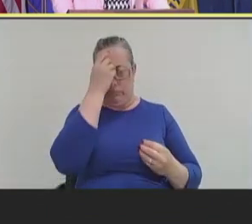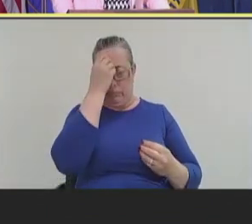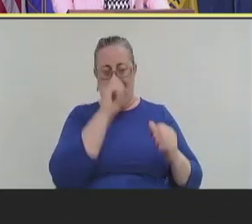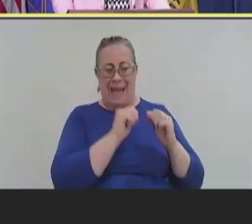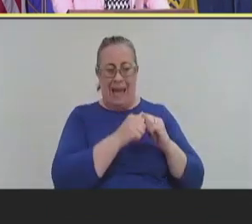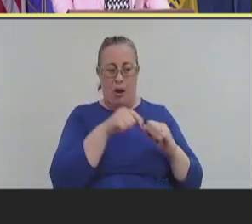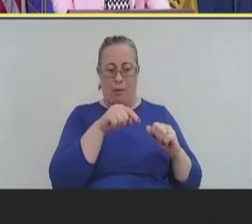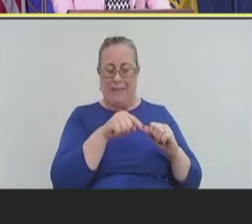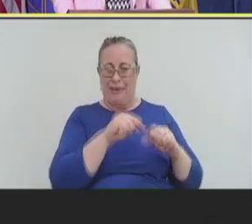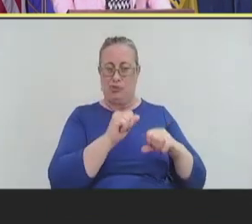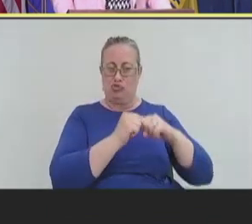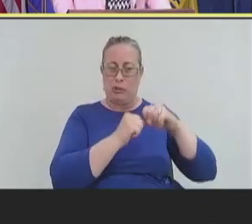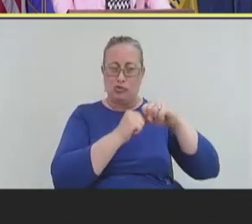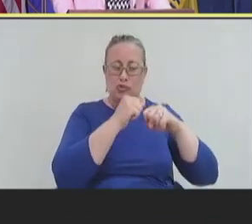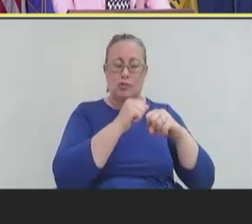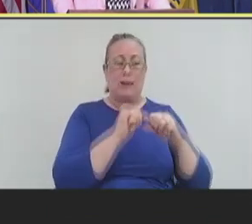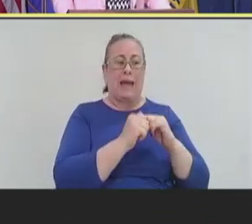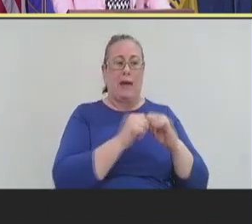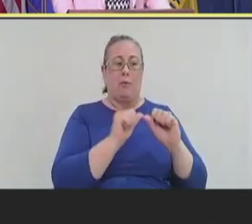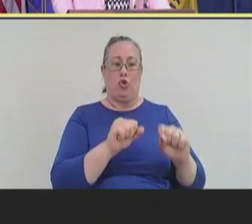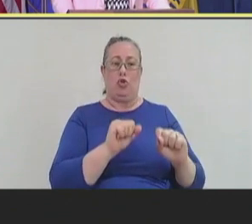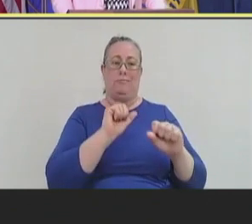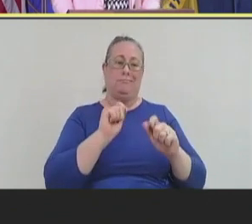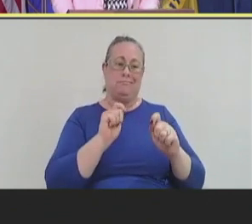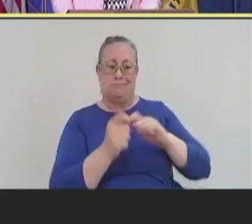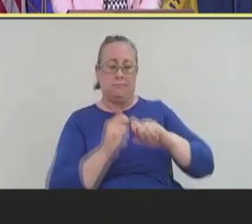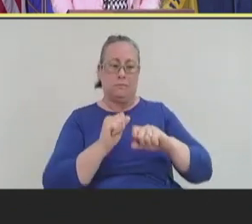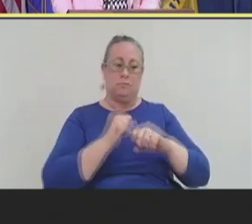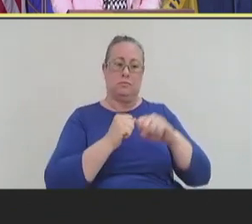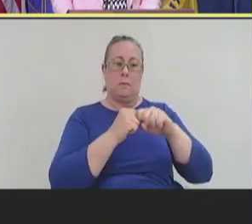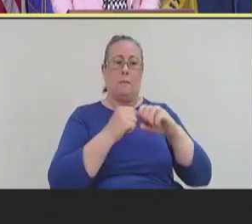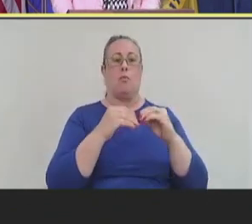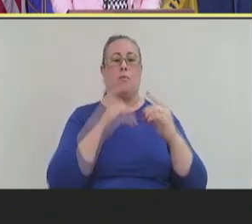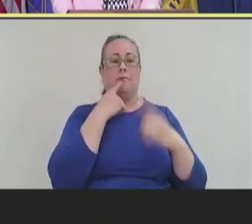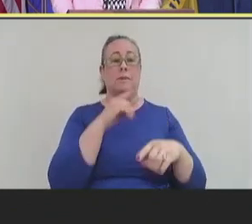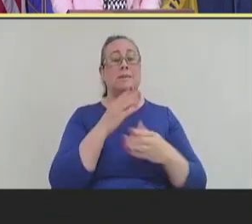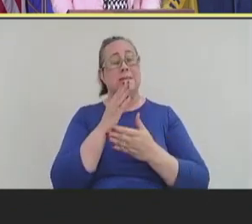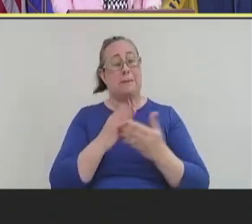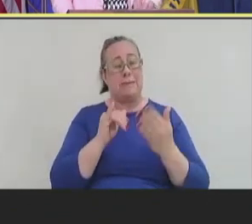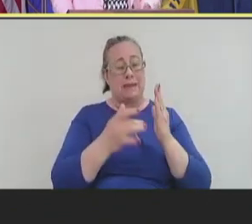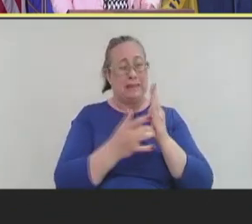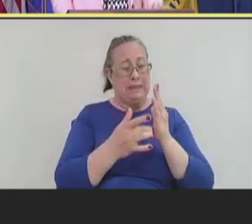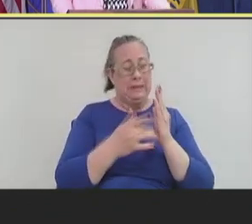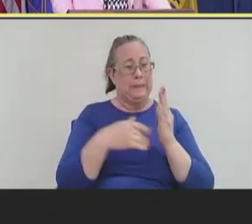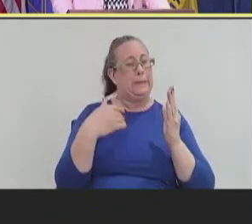efficiently. Some of that technology is very old and very spaghetti coated together. So,